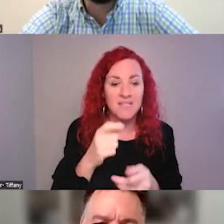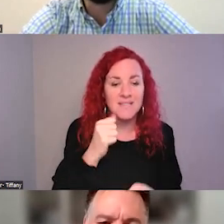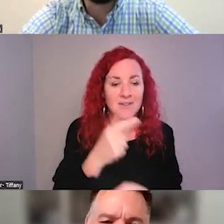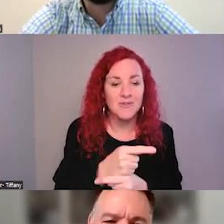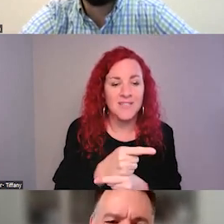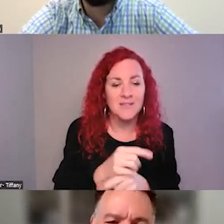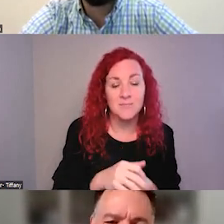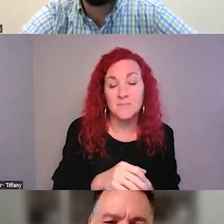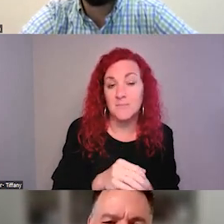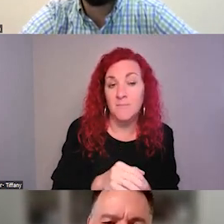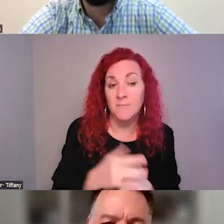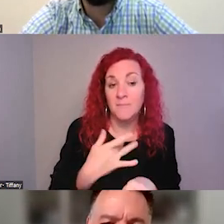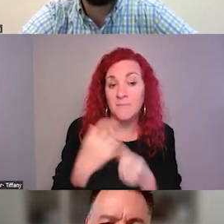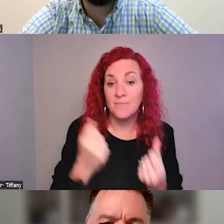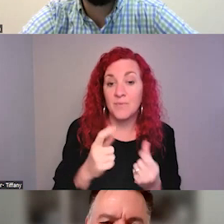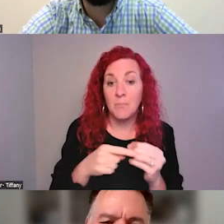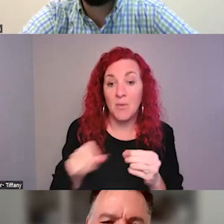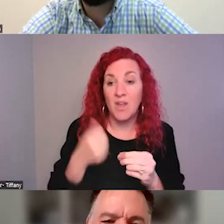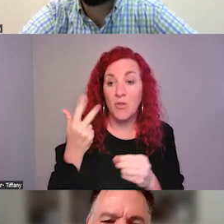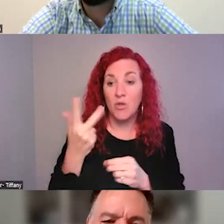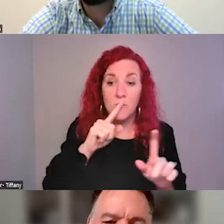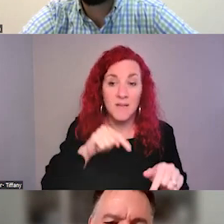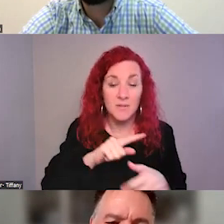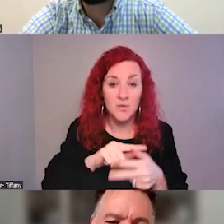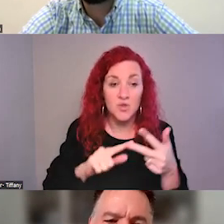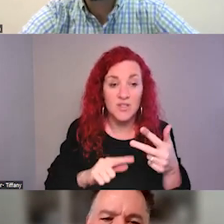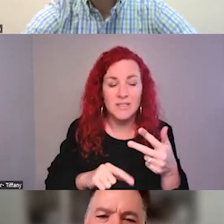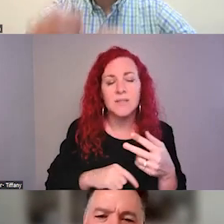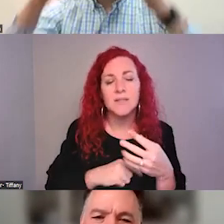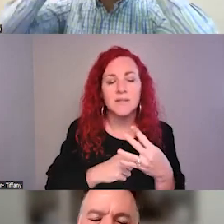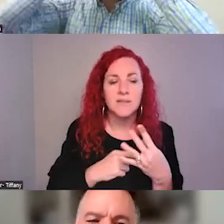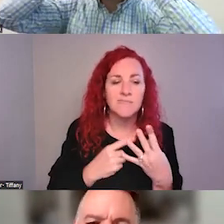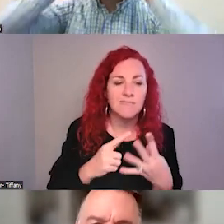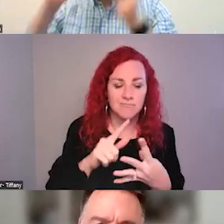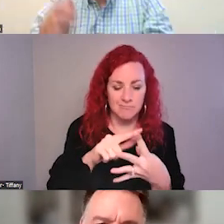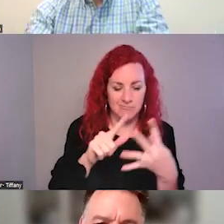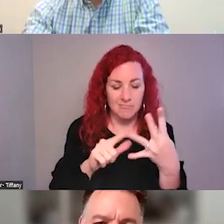DO YOU FEEL STRONGLY ABOUT THE OTHER THREE ANSWERS? : IT IS INTERESTING BECAUSE YOU TALKED THROUGH THAT.